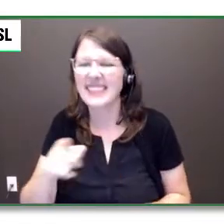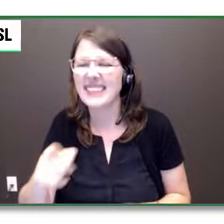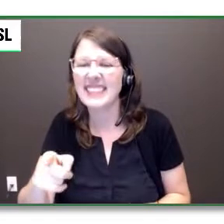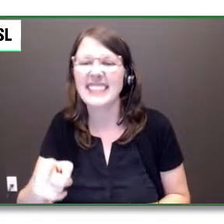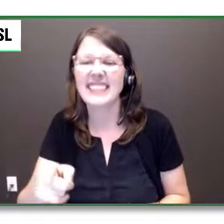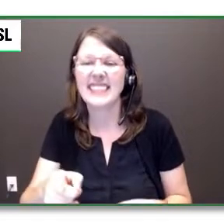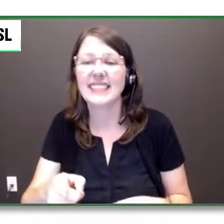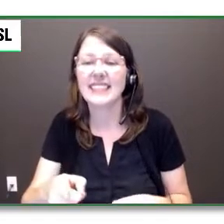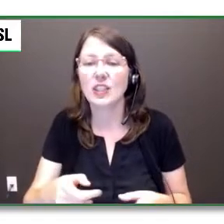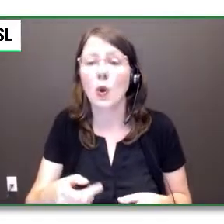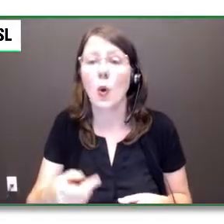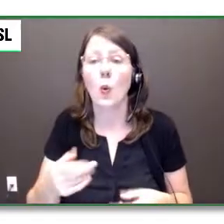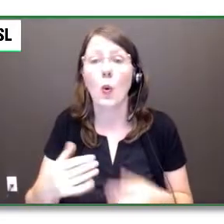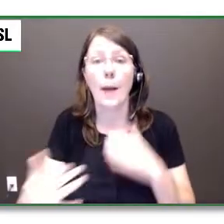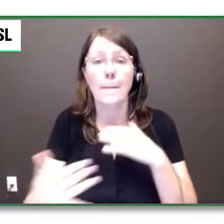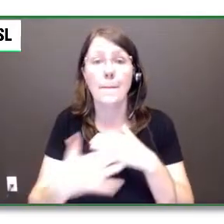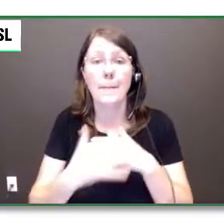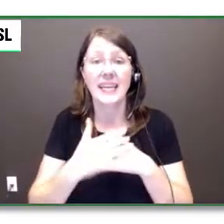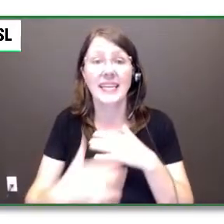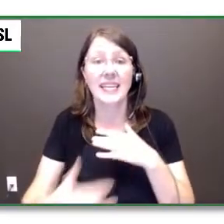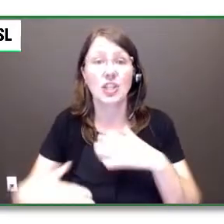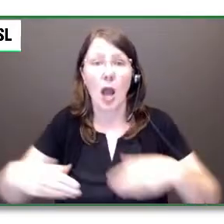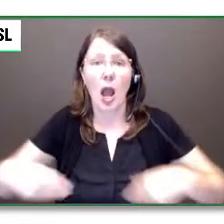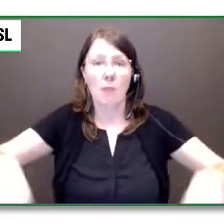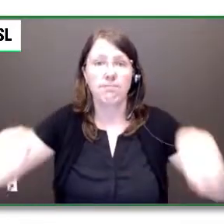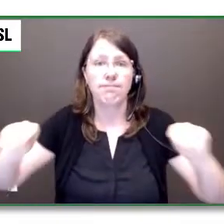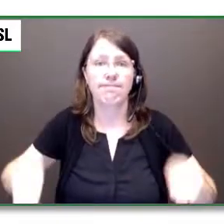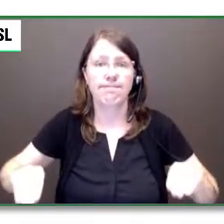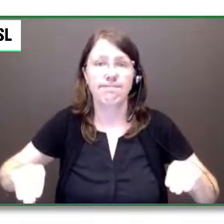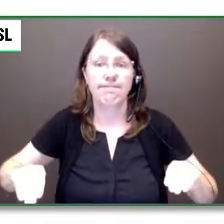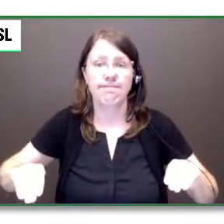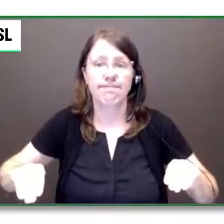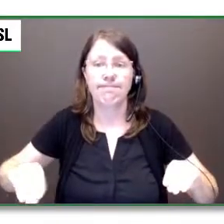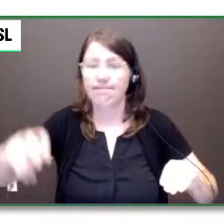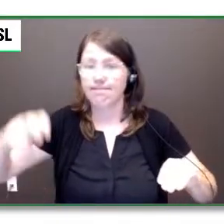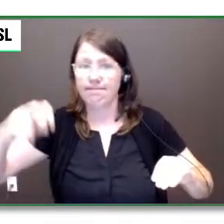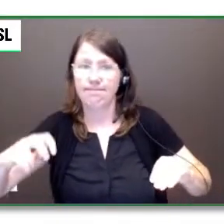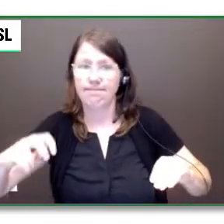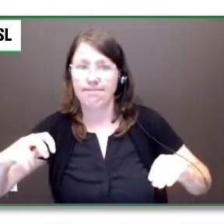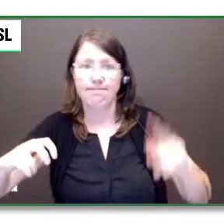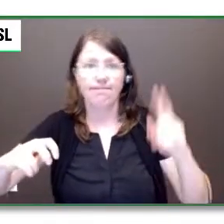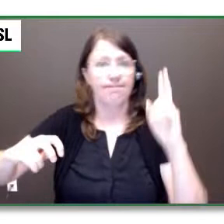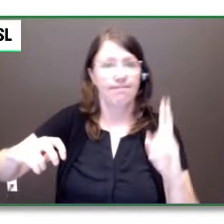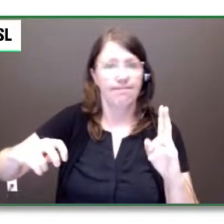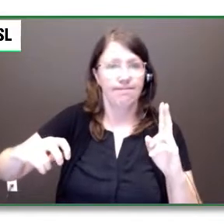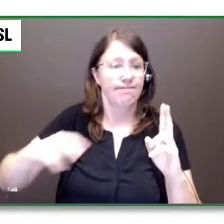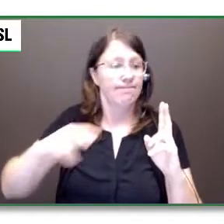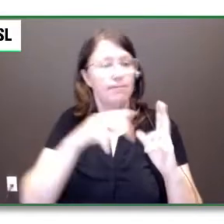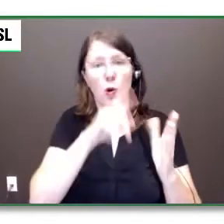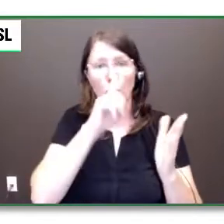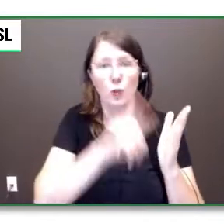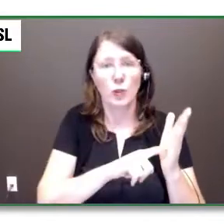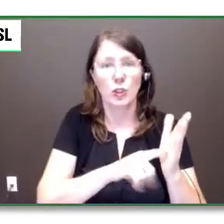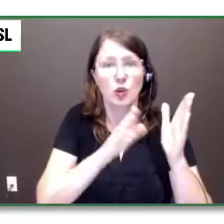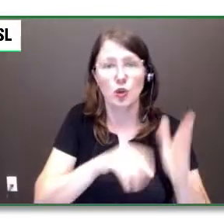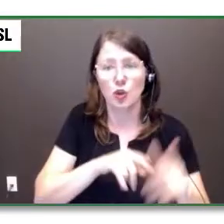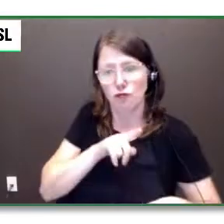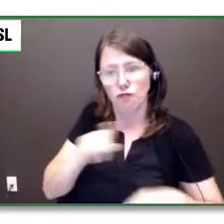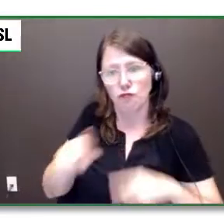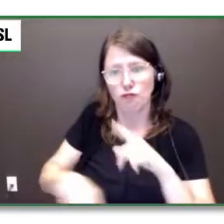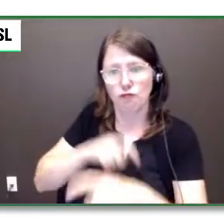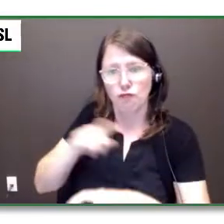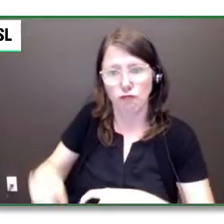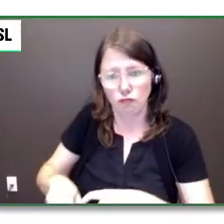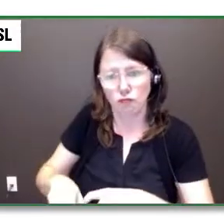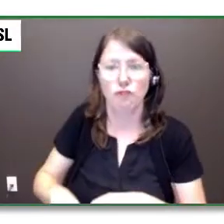matt uh in Boundary Bay in Richmond BC. Um so in our project we are going with